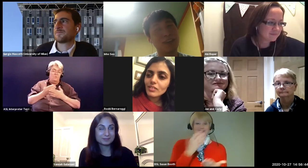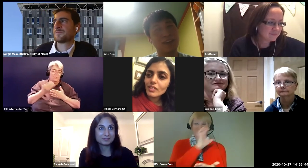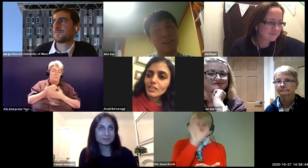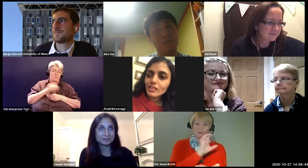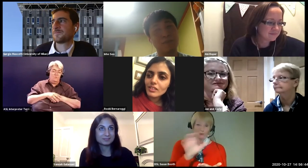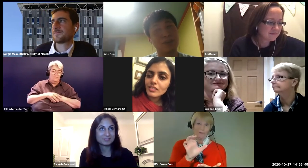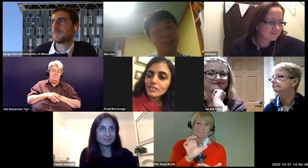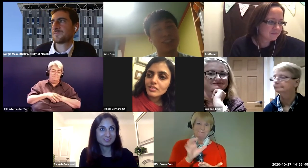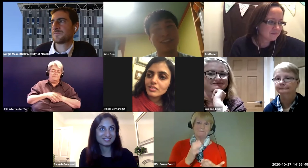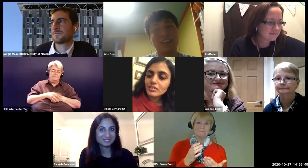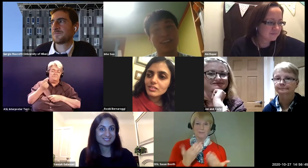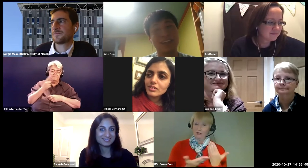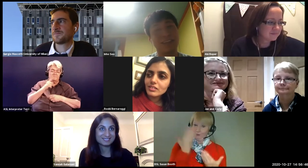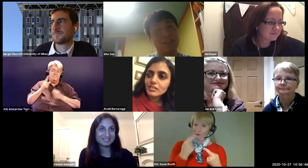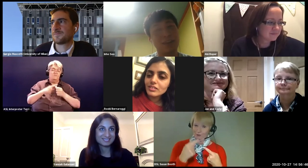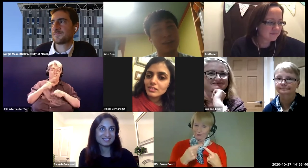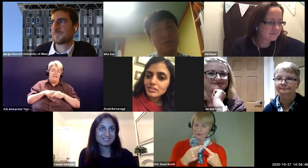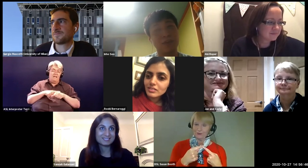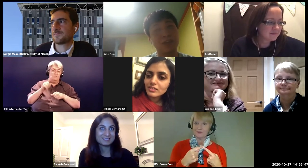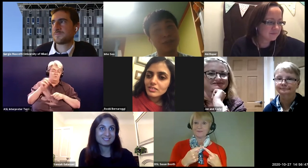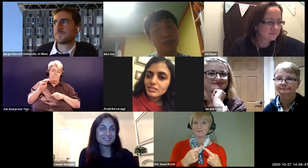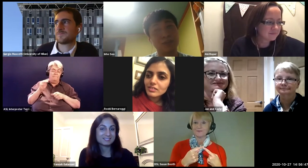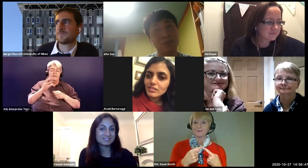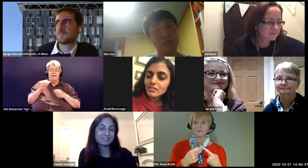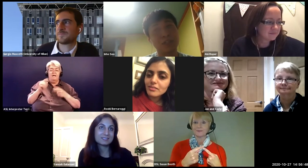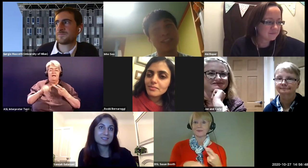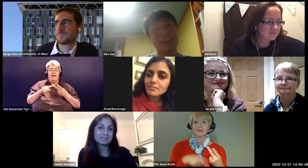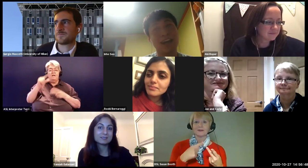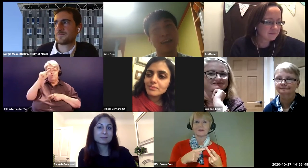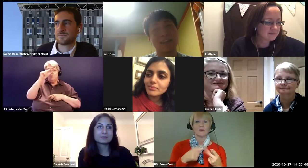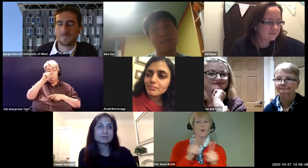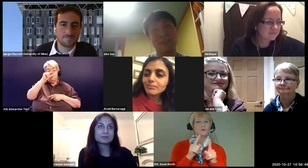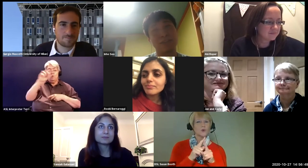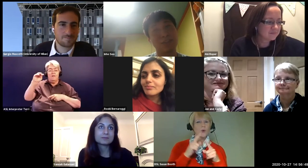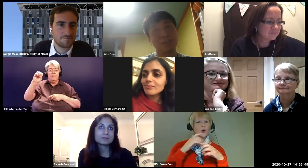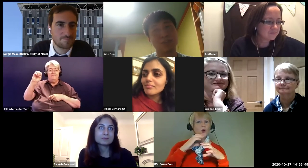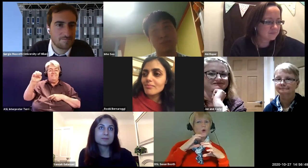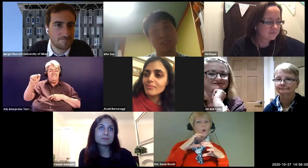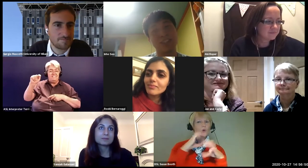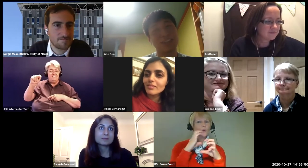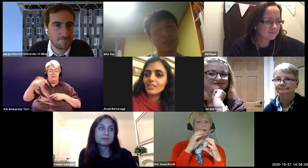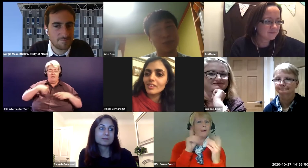uh the first and then um and also Google Meet I had never used Google Meet as well